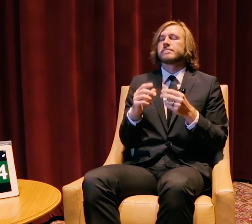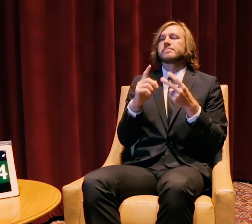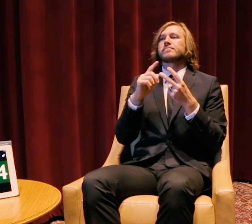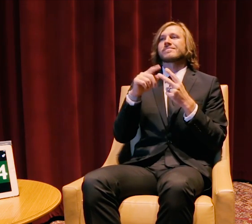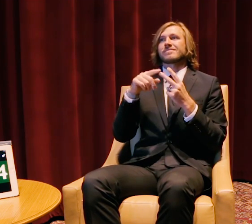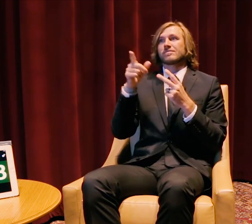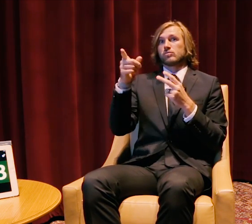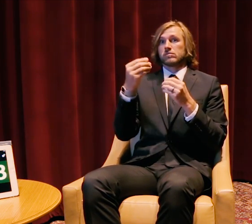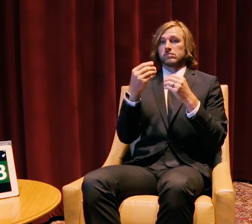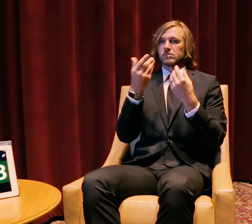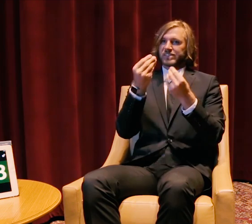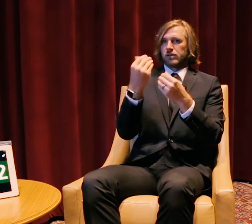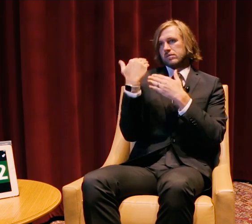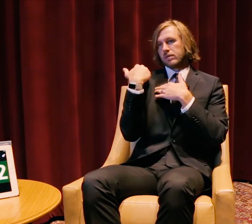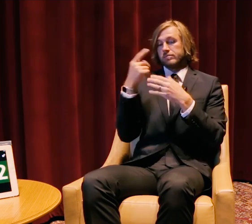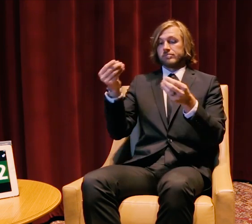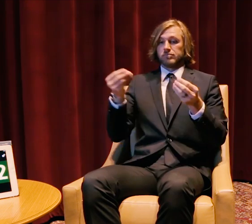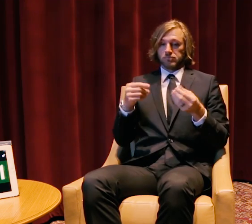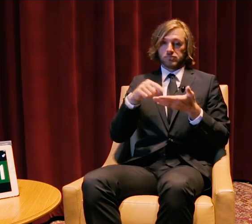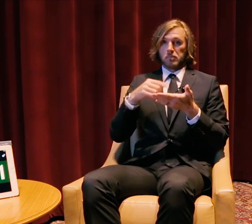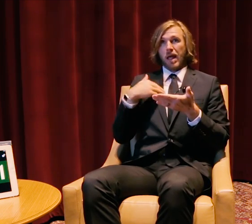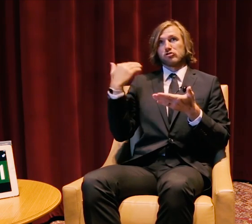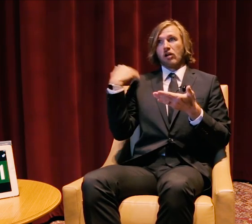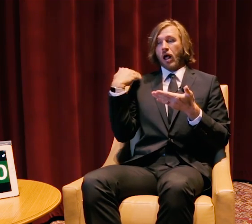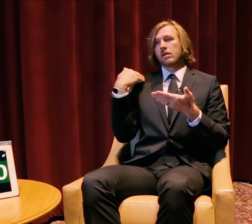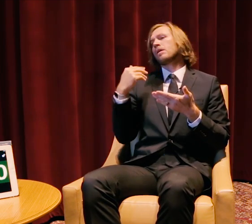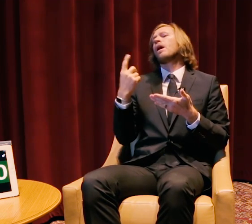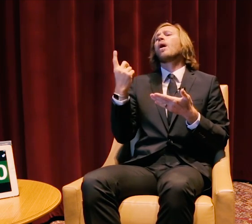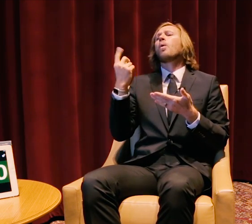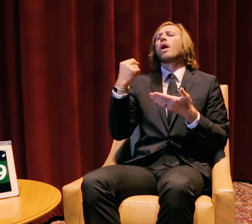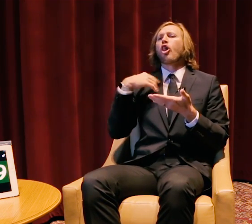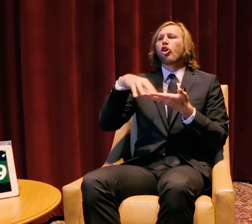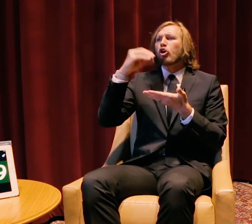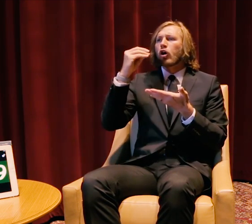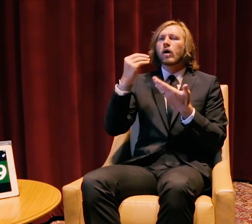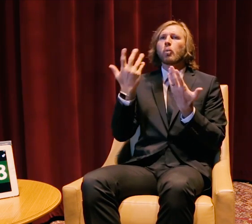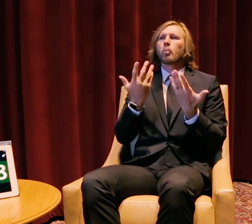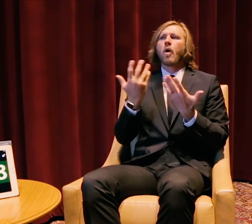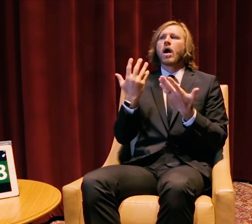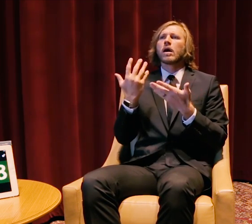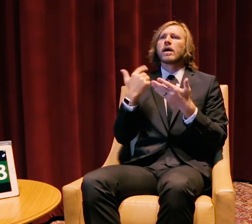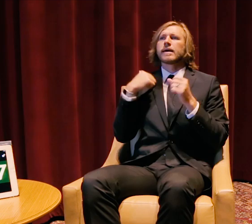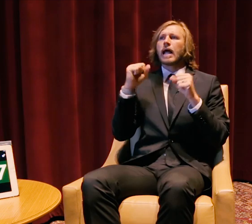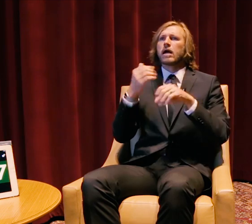You will be given a task, and you'll go, alright, here's a task, but what am I going to learn from that? What more can I do?